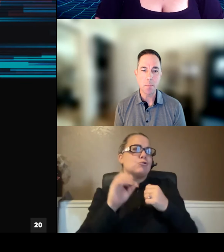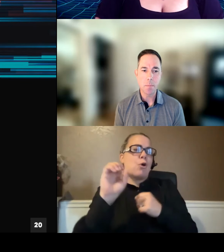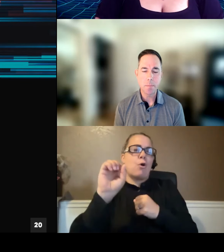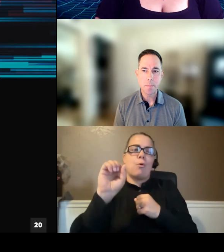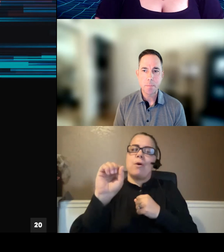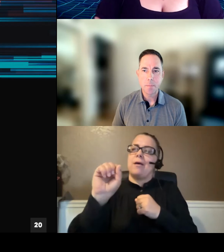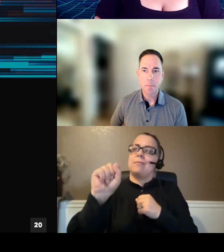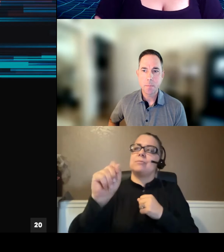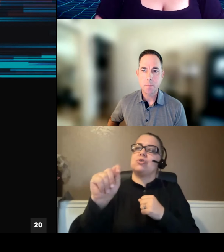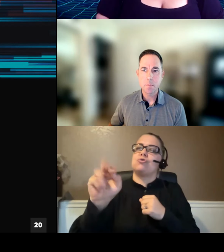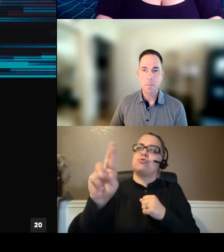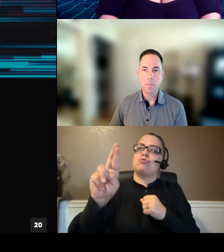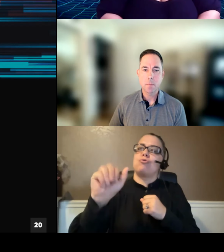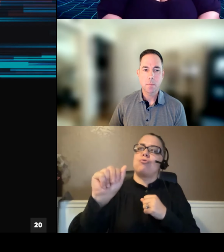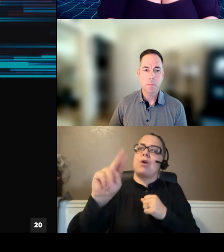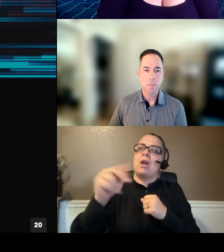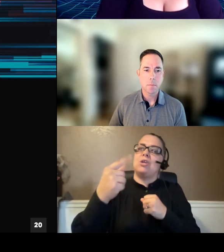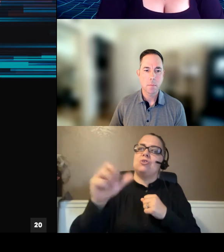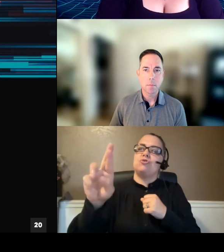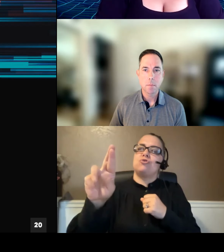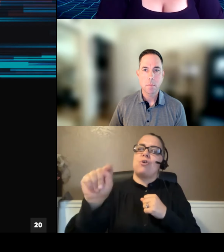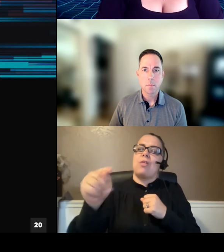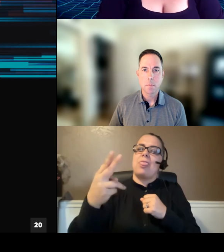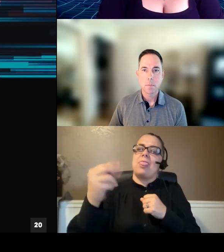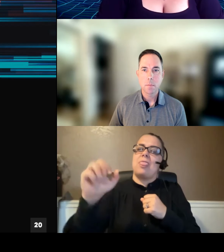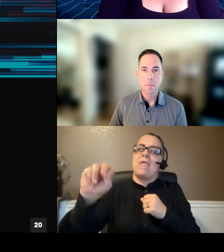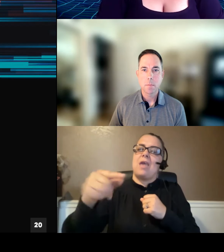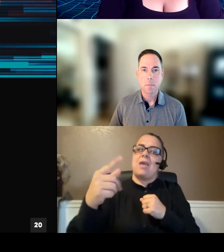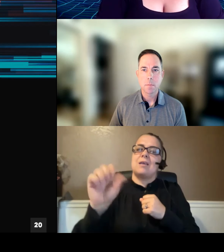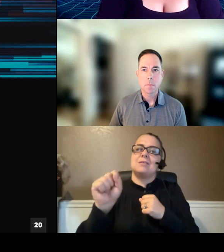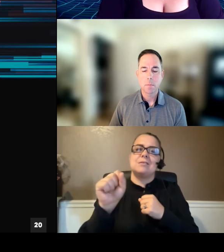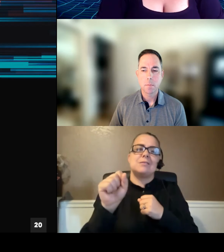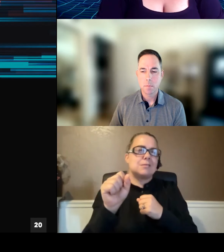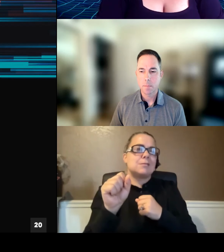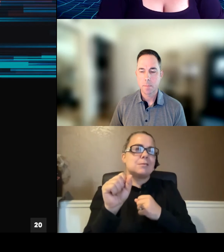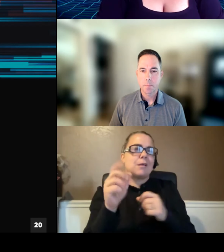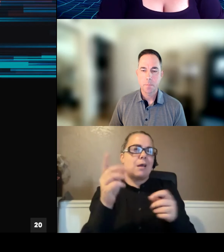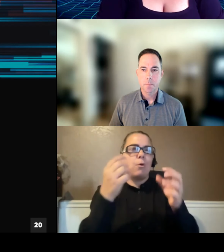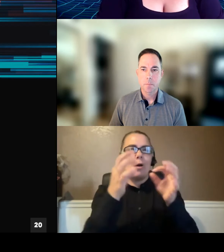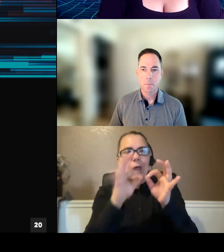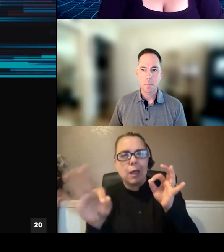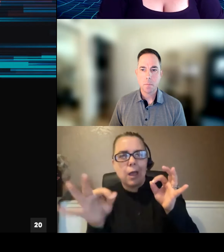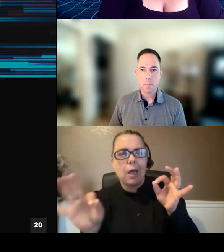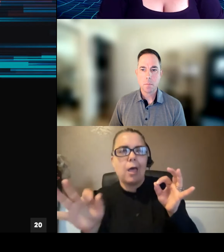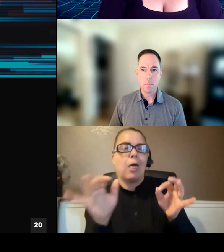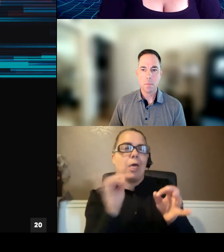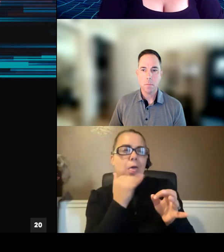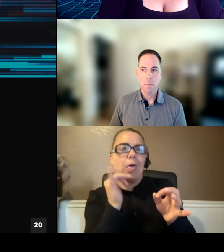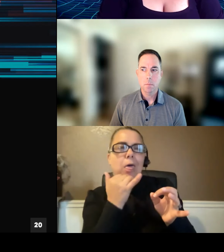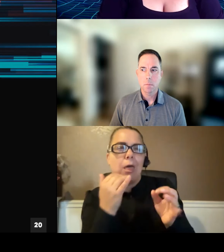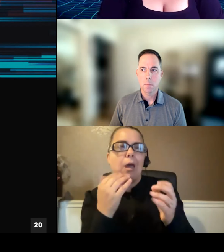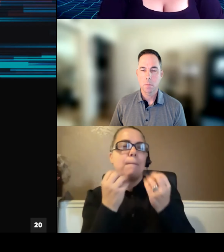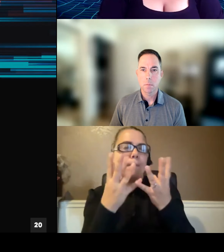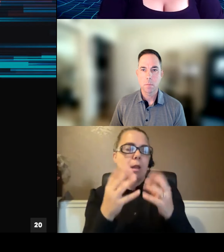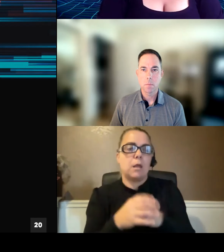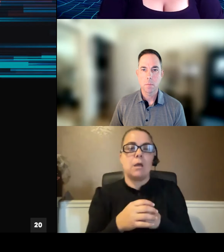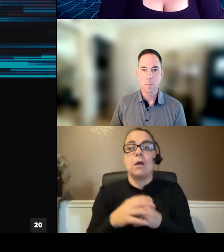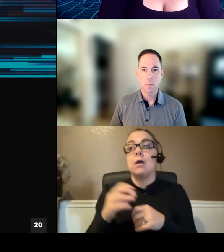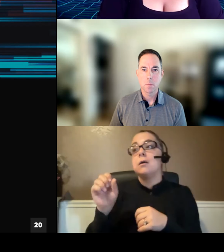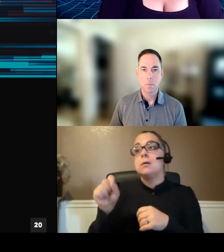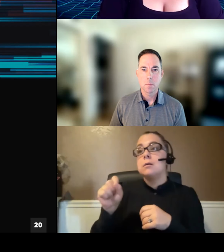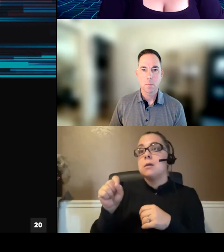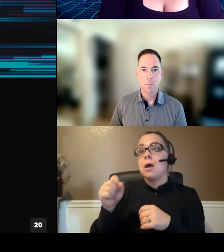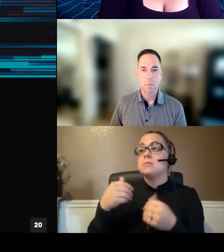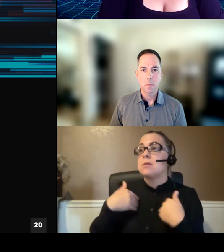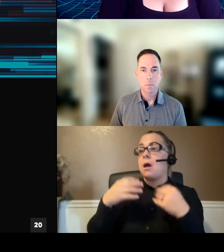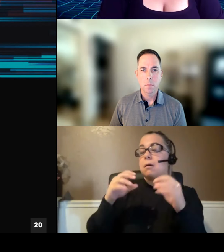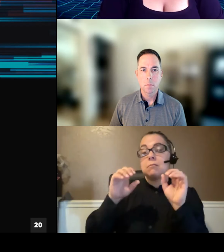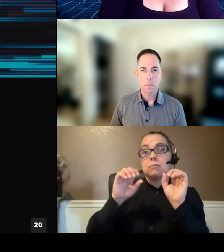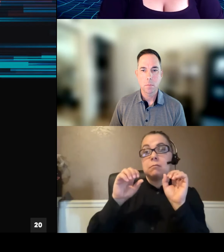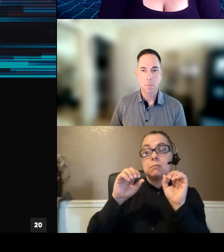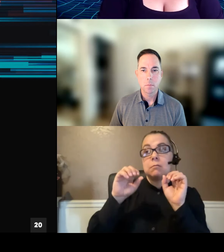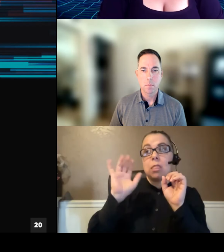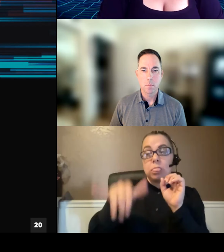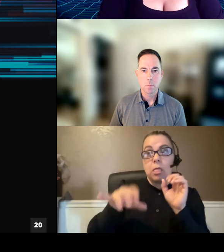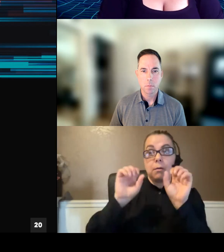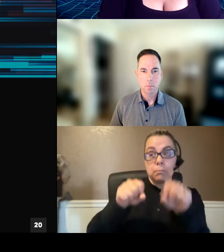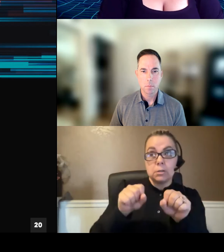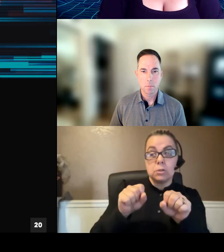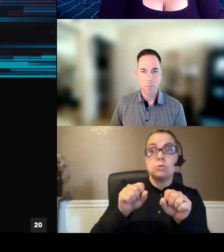Crystal: Yes. I think there is a potential, either you will get where it will auto generate